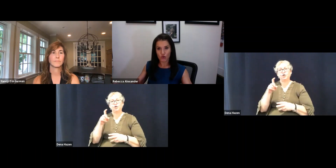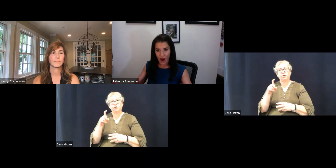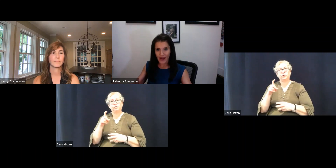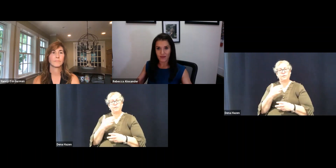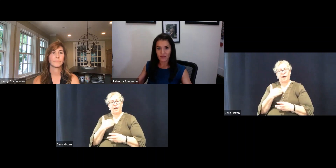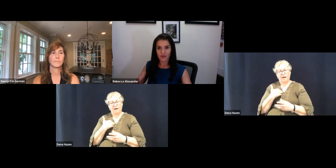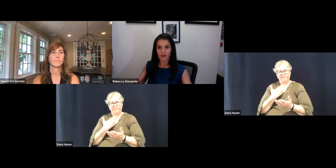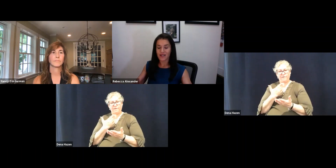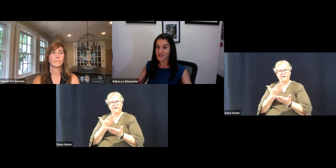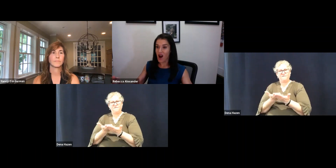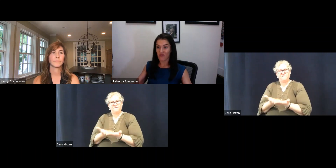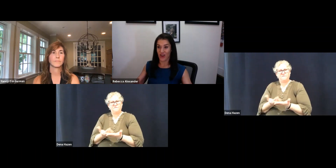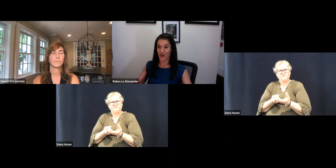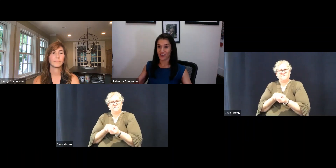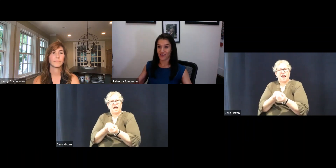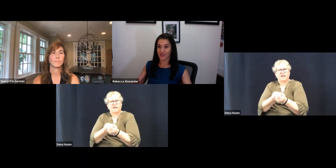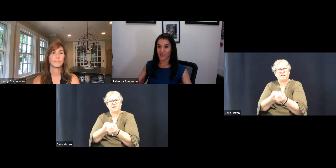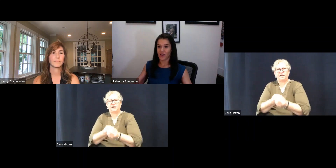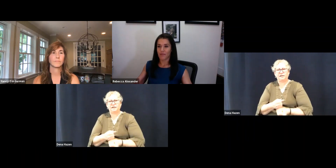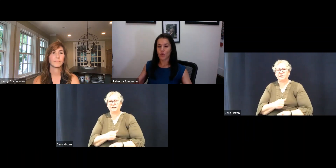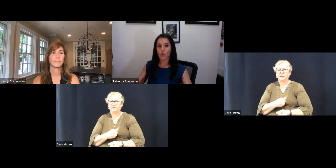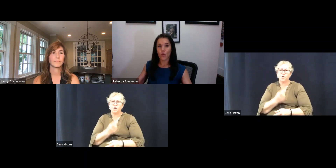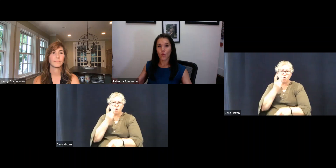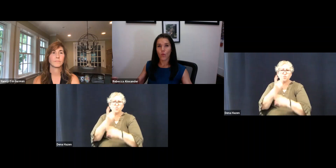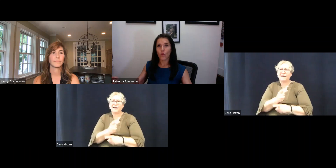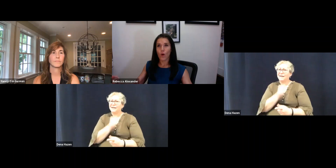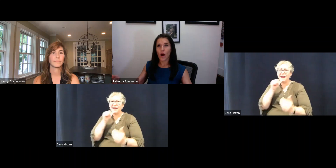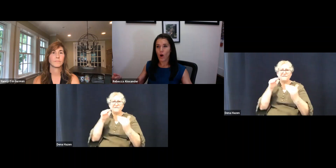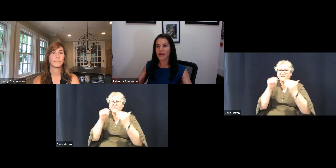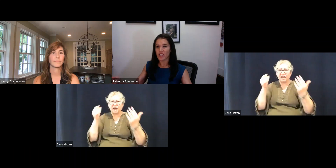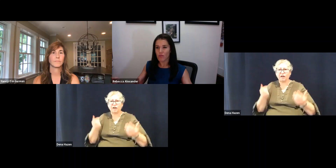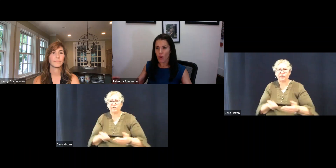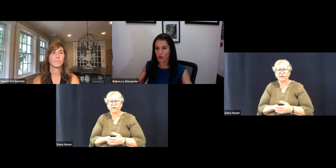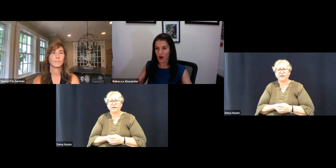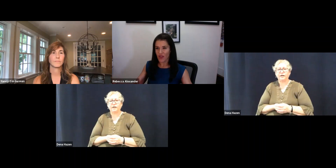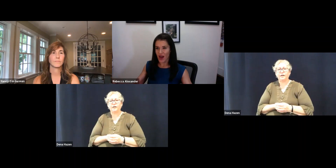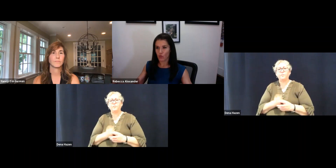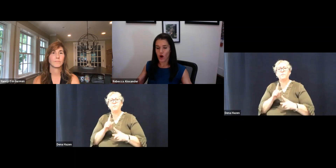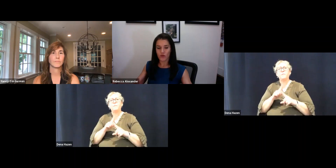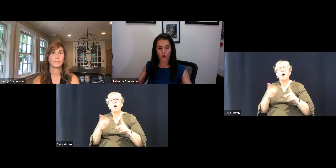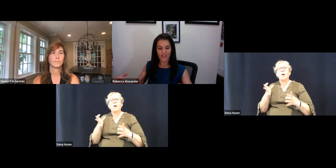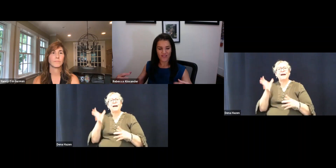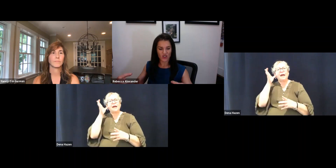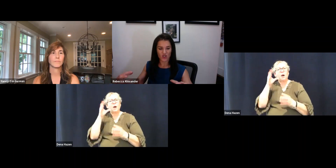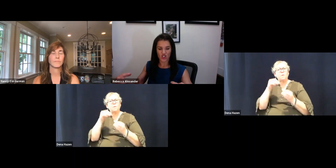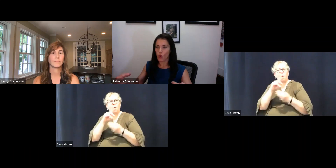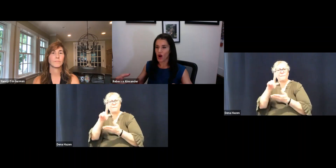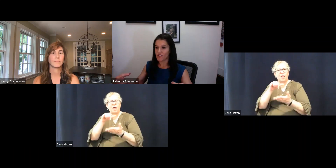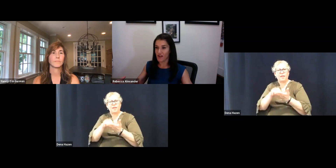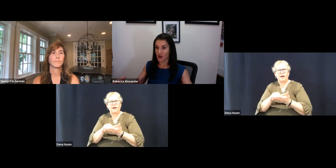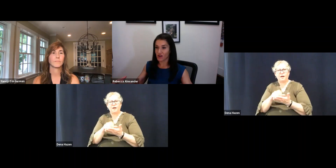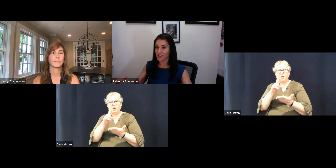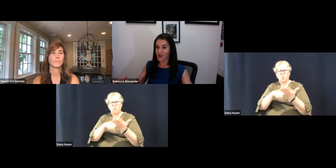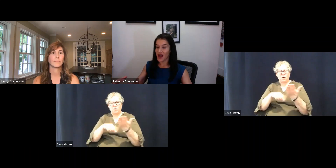You're right. It's not fair. But I want to hear more about that. What feels so unfair?